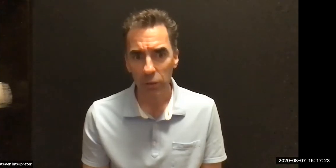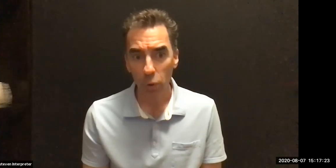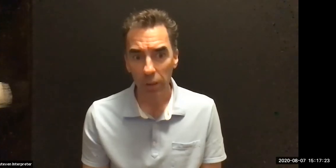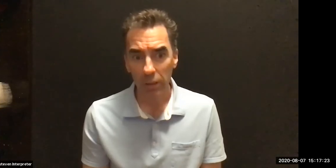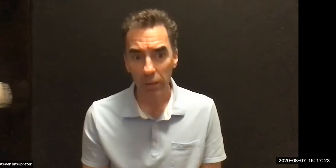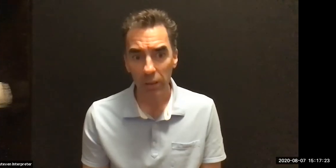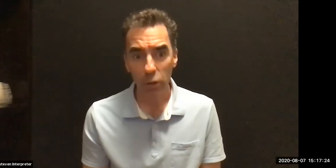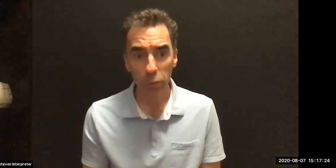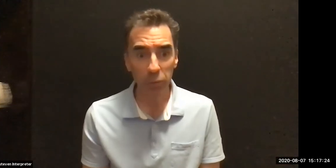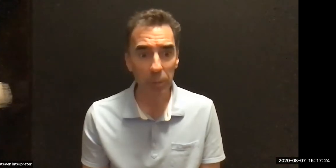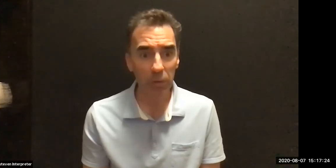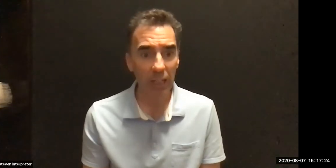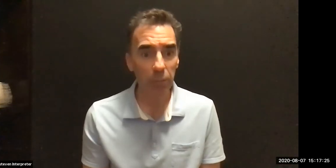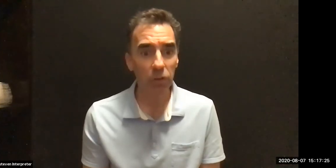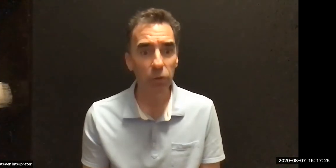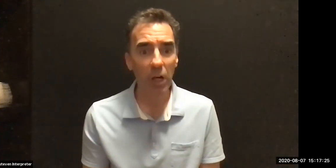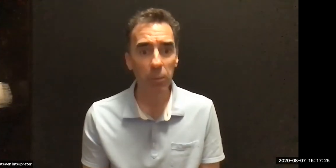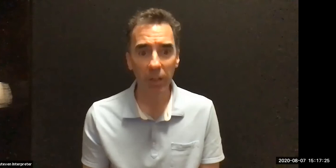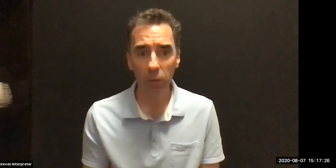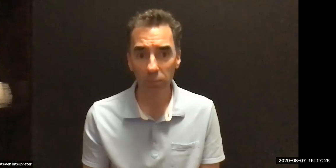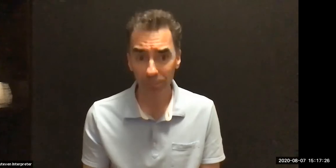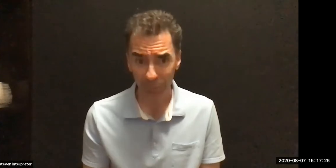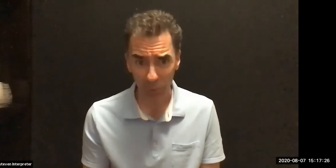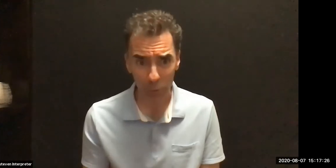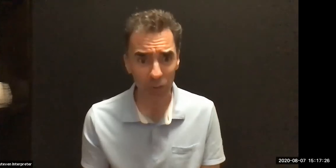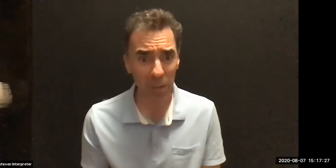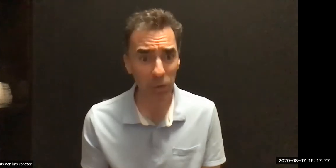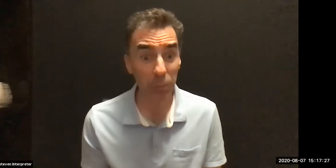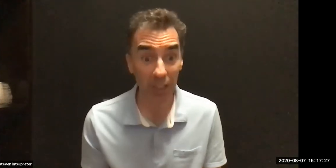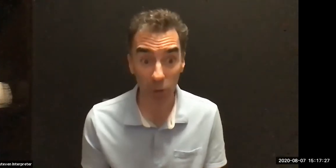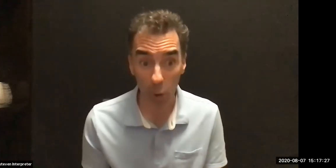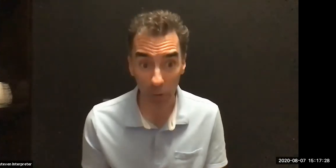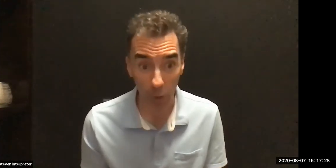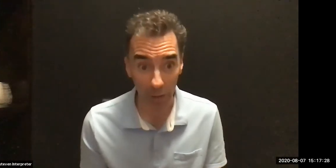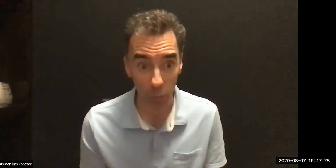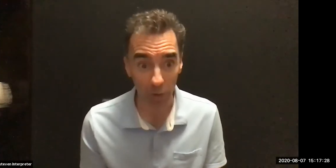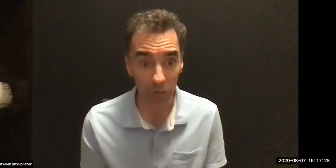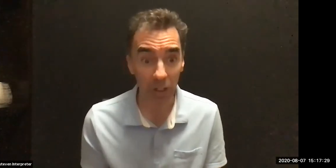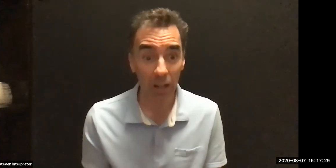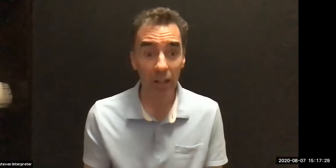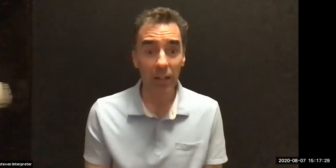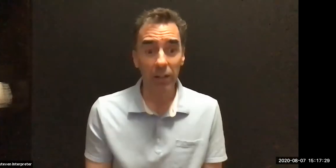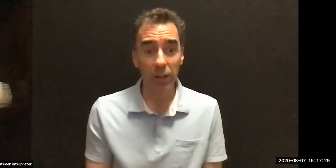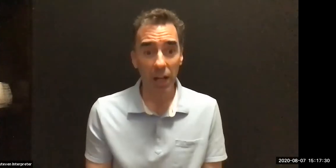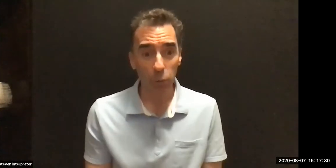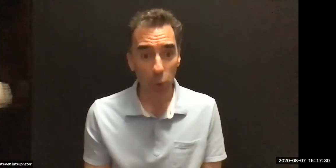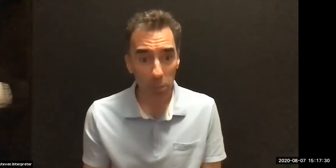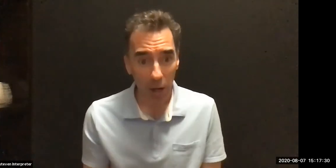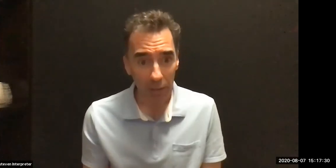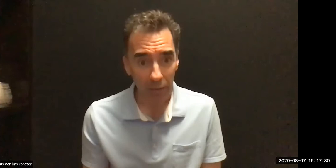steven Interpreter: Your group of people able to help us out. For example, something I've always wanted was to have a robot.